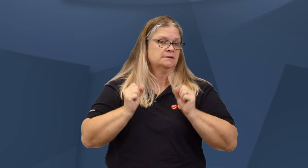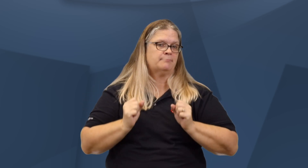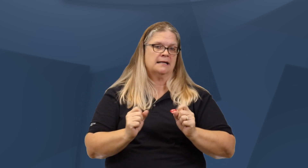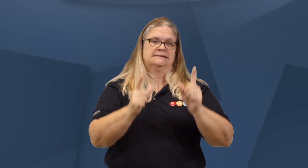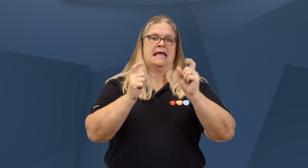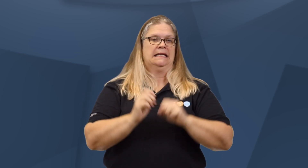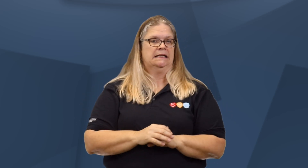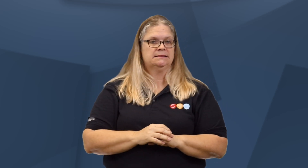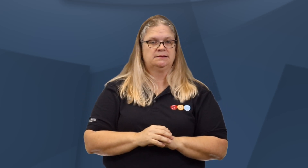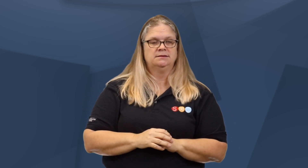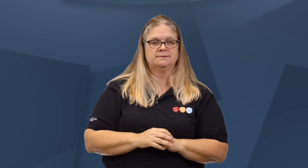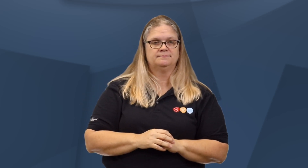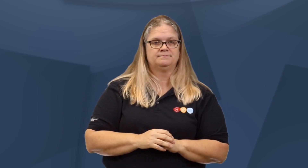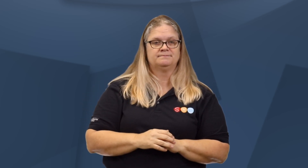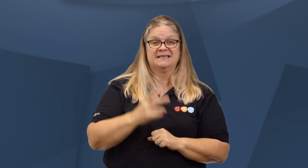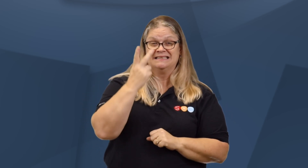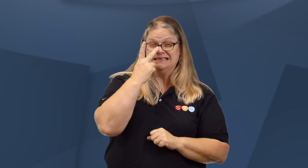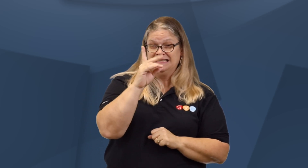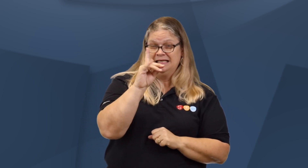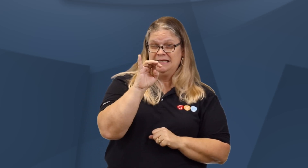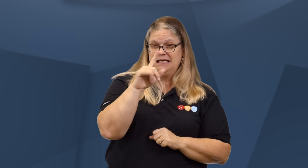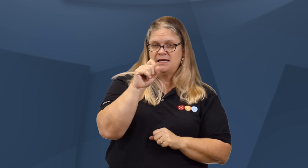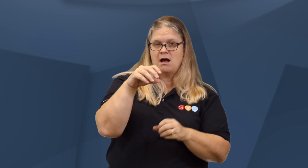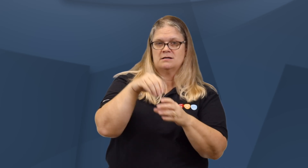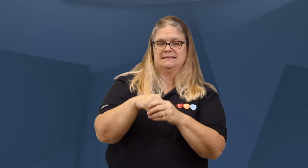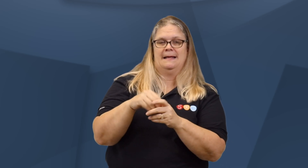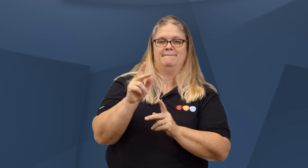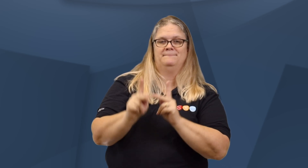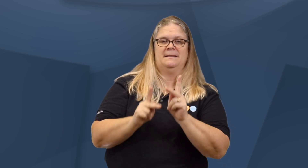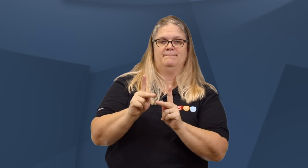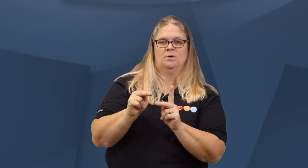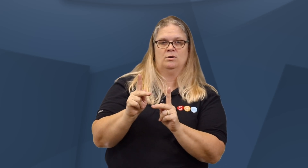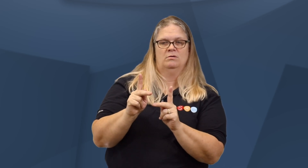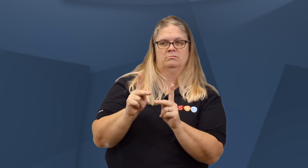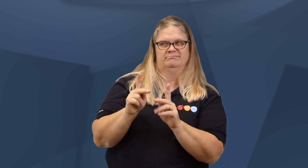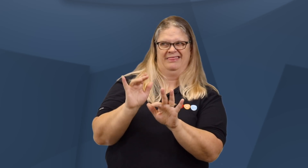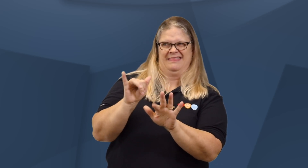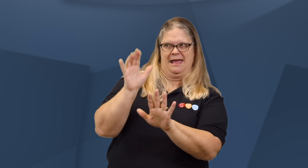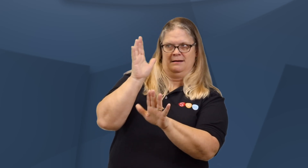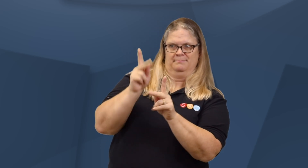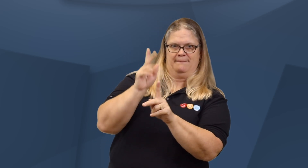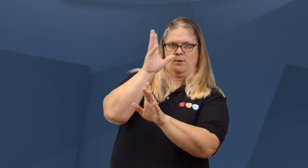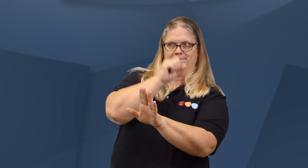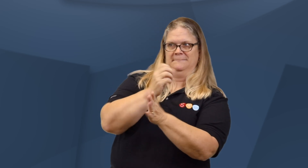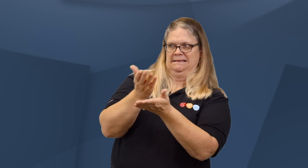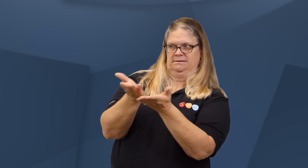They can be spontaneous. See details that other people may miss.